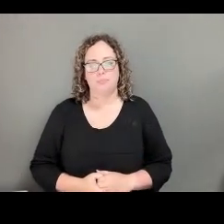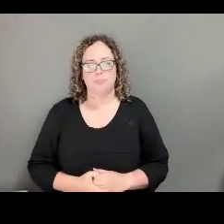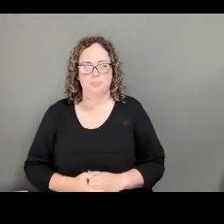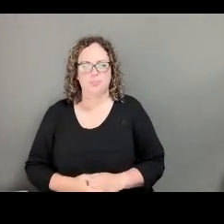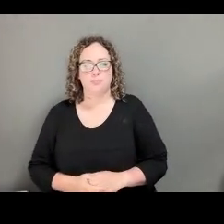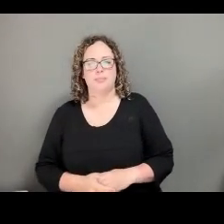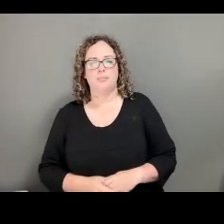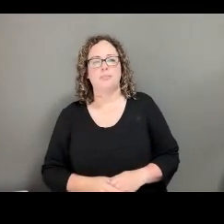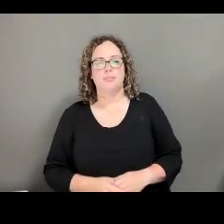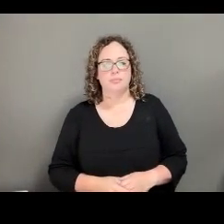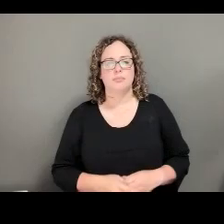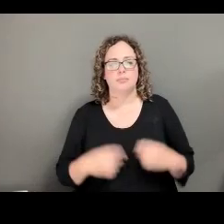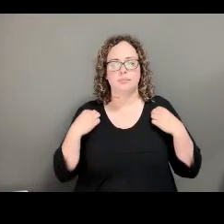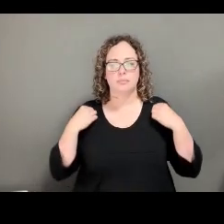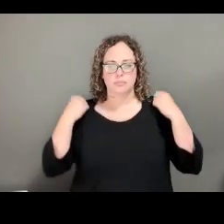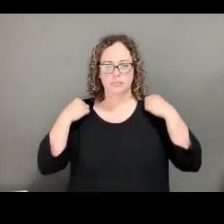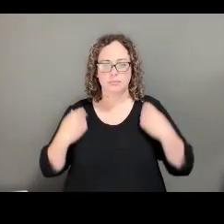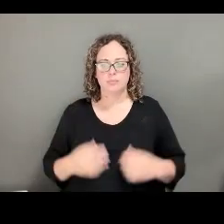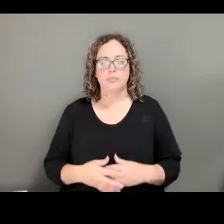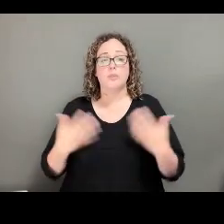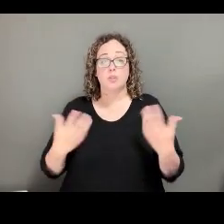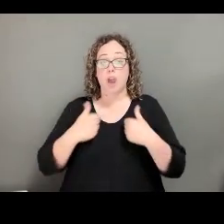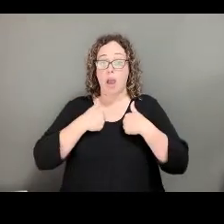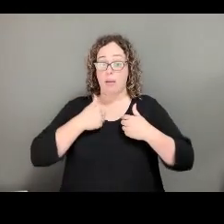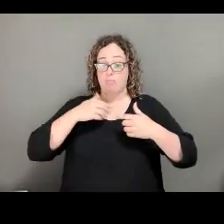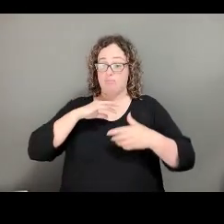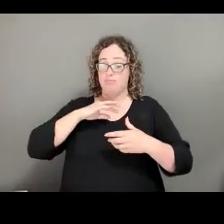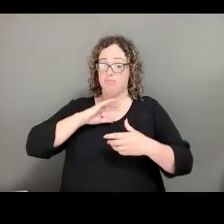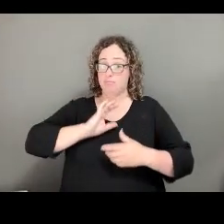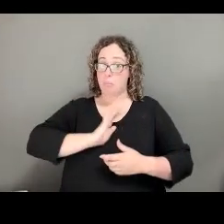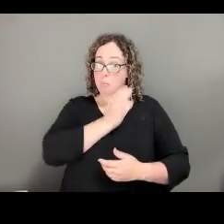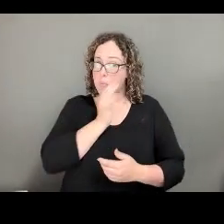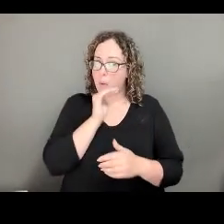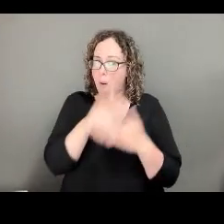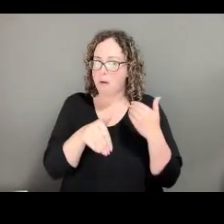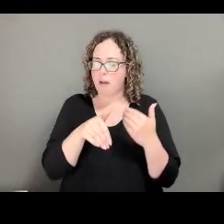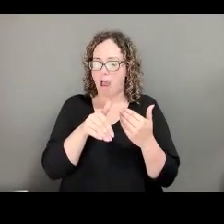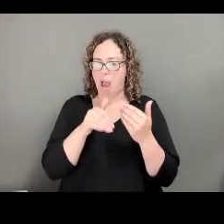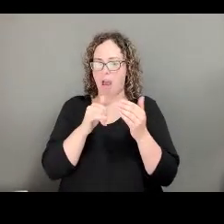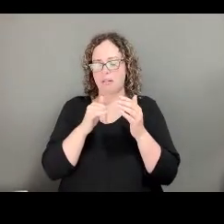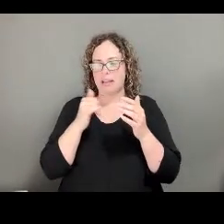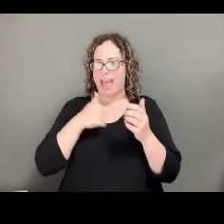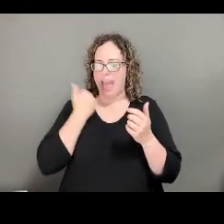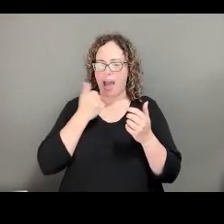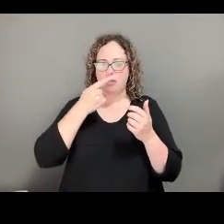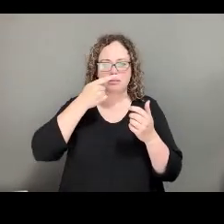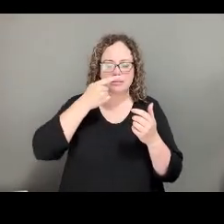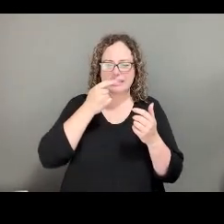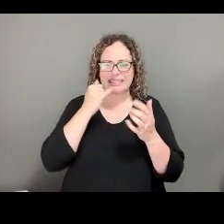So why on earth am I so interested in the senses? Because they shape everything that we do and how we navigate the world.